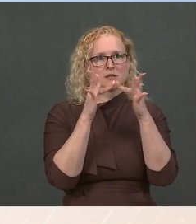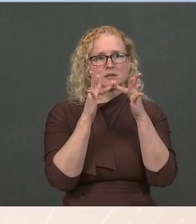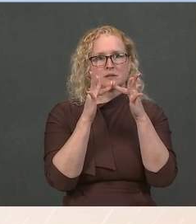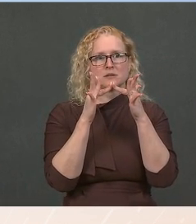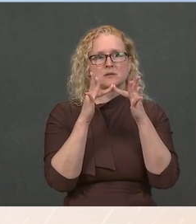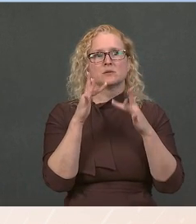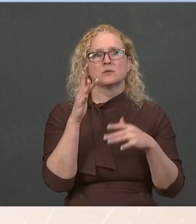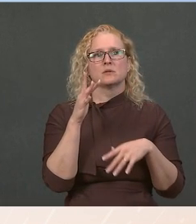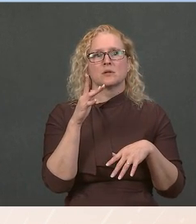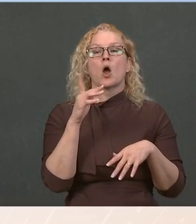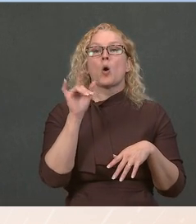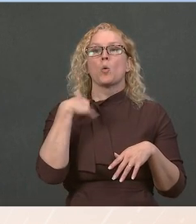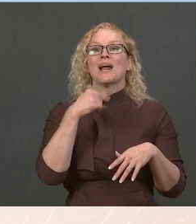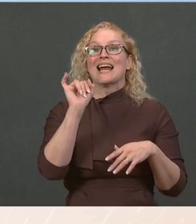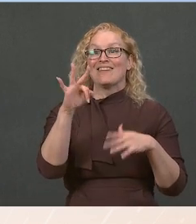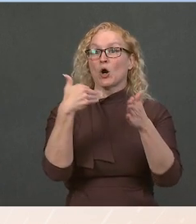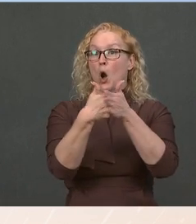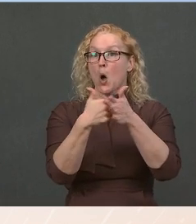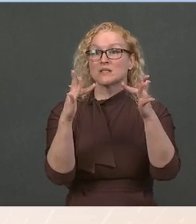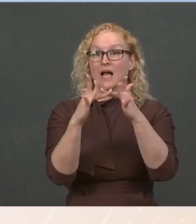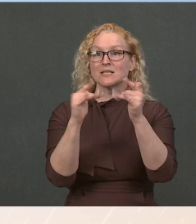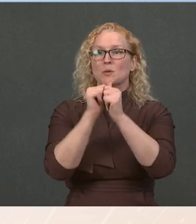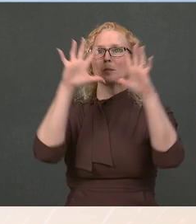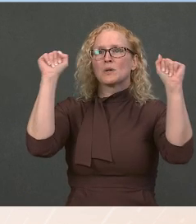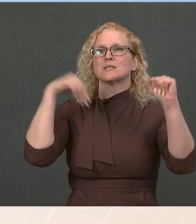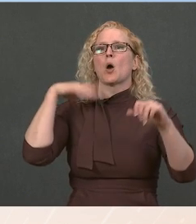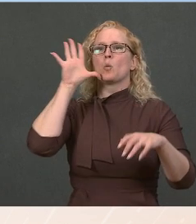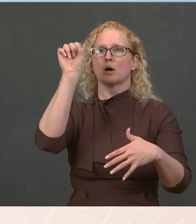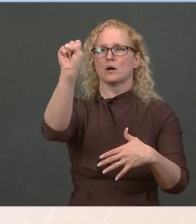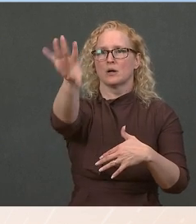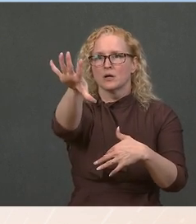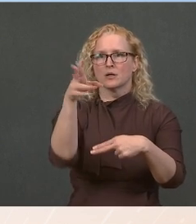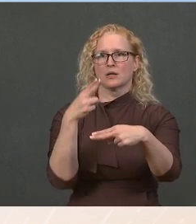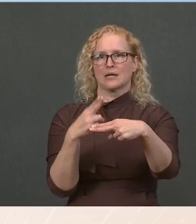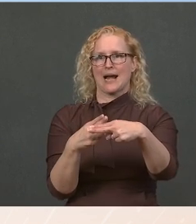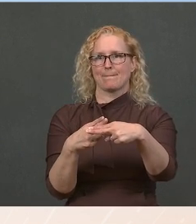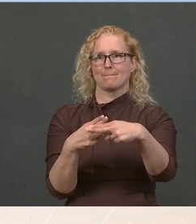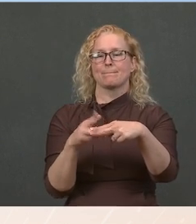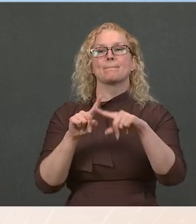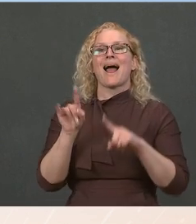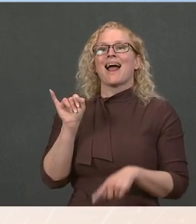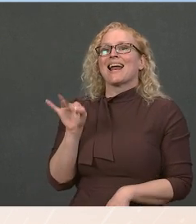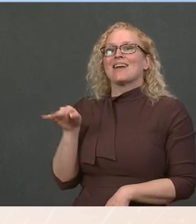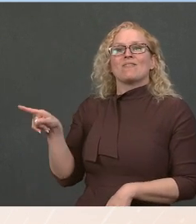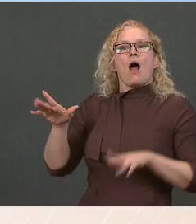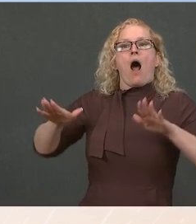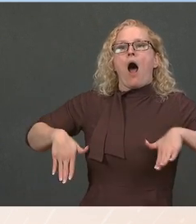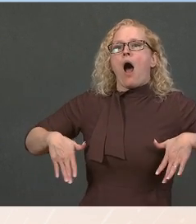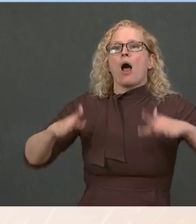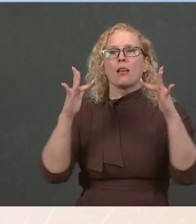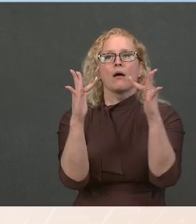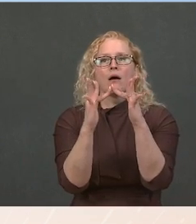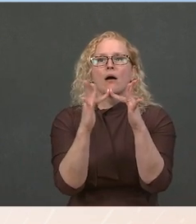because, you know -- because, you know, they did stay back. And so, we just want to -- and we have been asked this question,